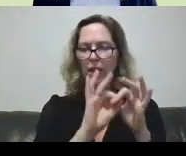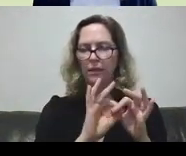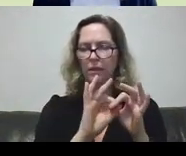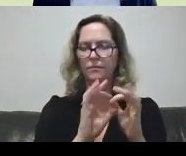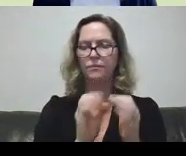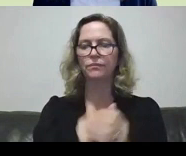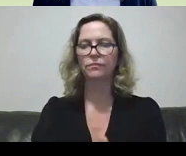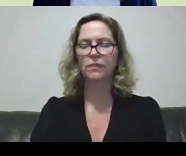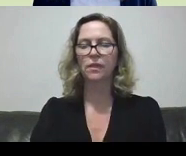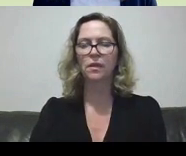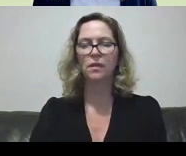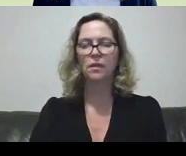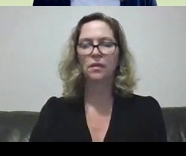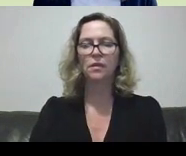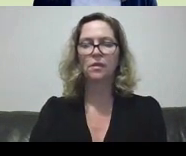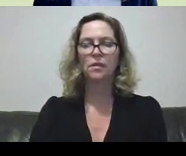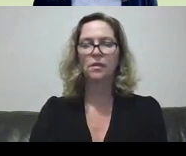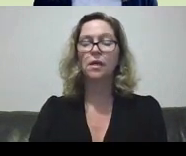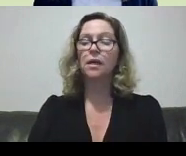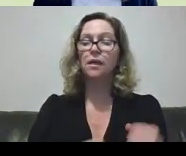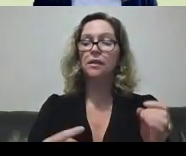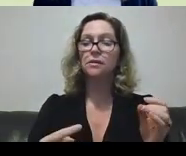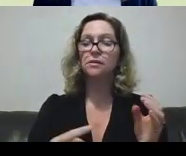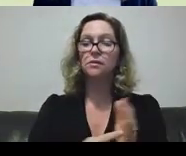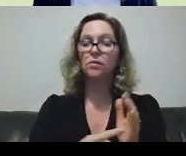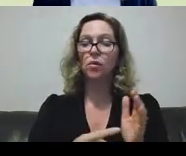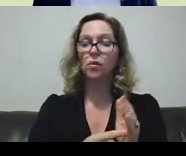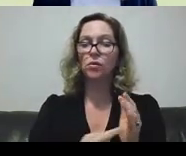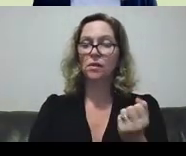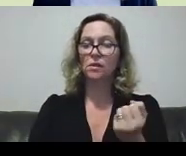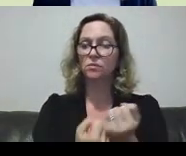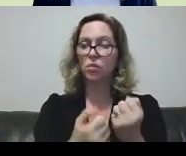important to ensure that a cause has knowledge in your areas of support so if